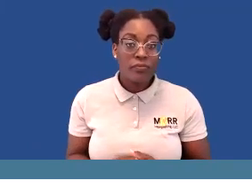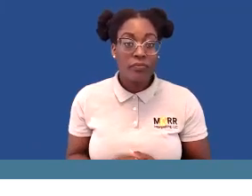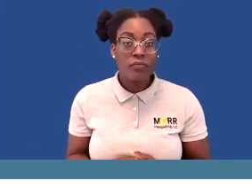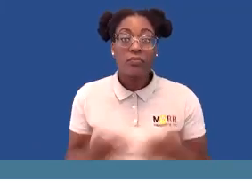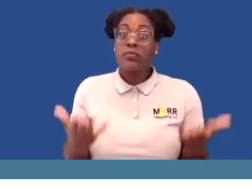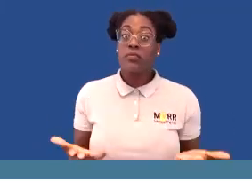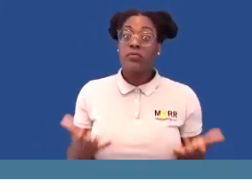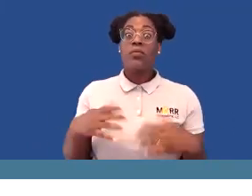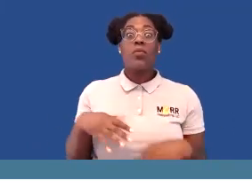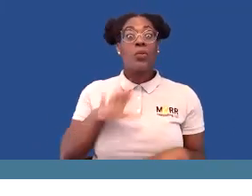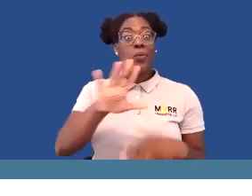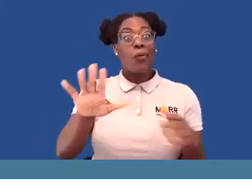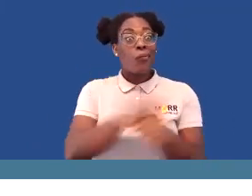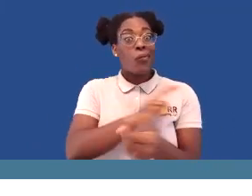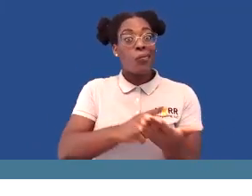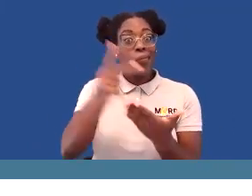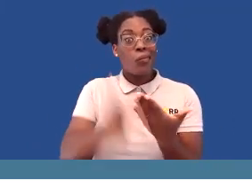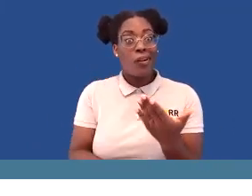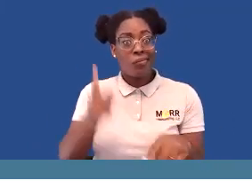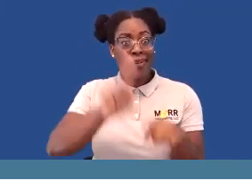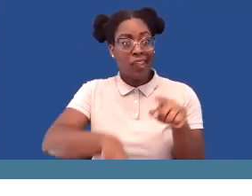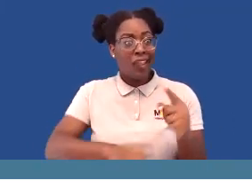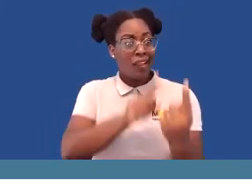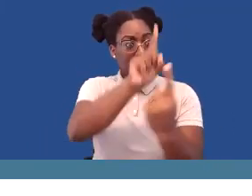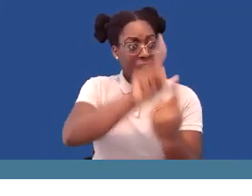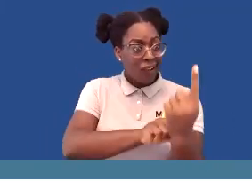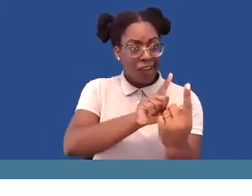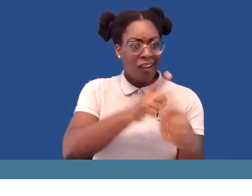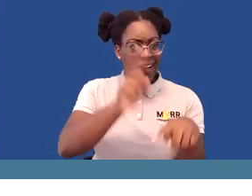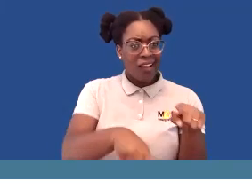or practicing online tutoring for many years,